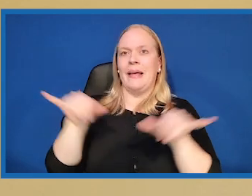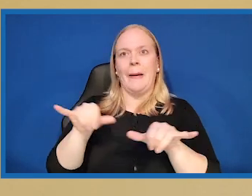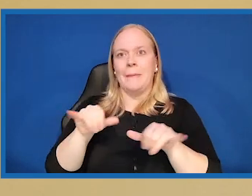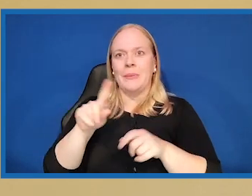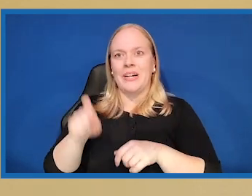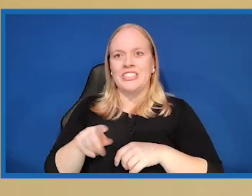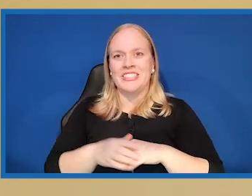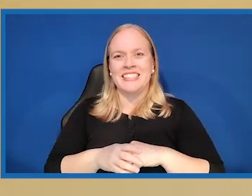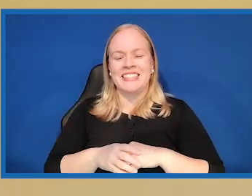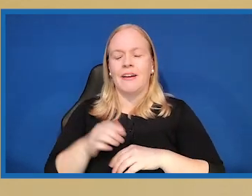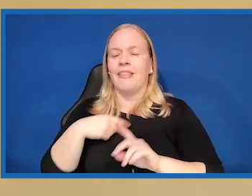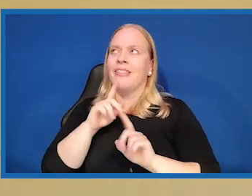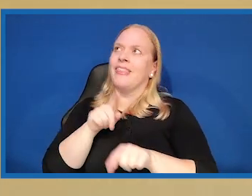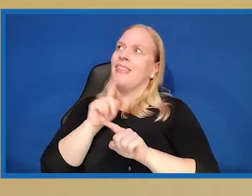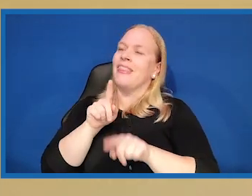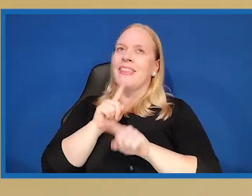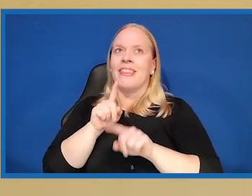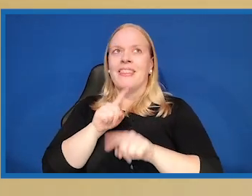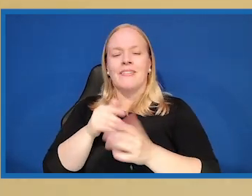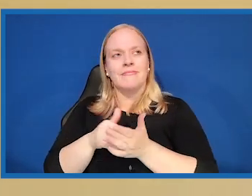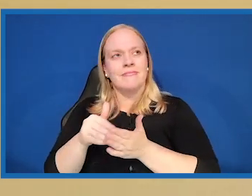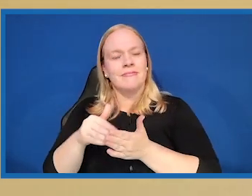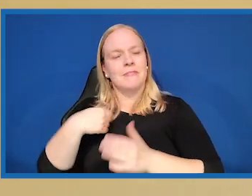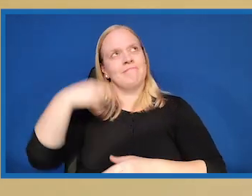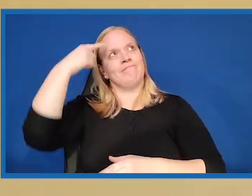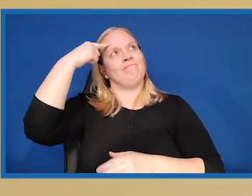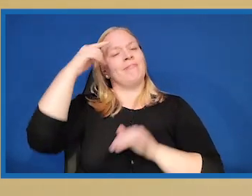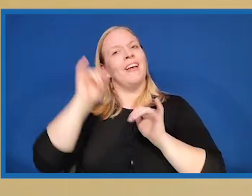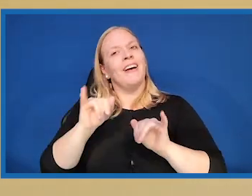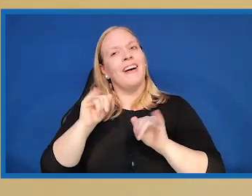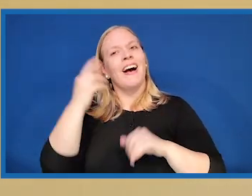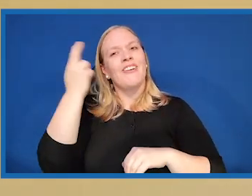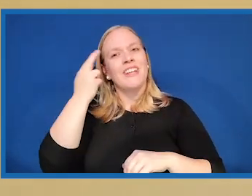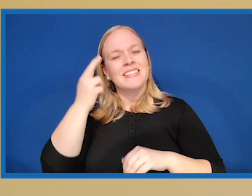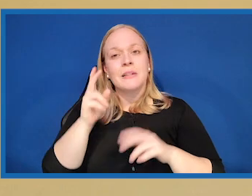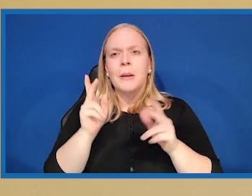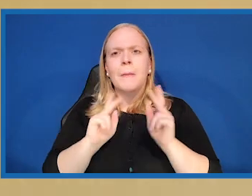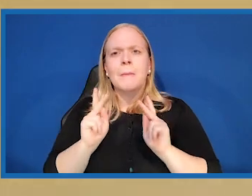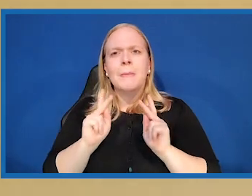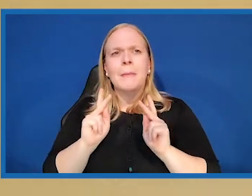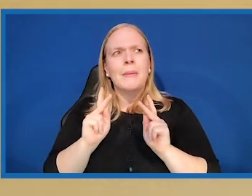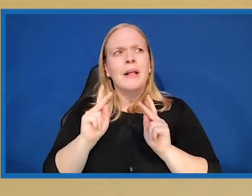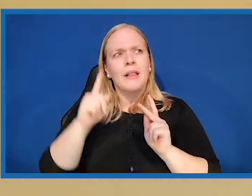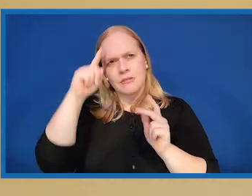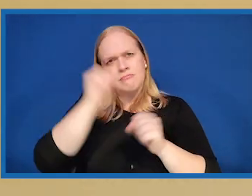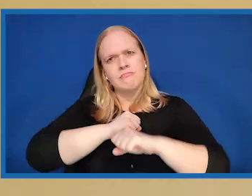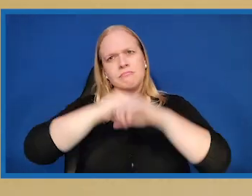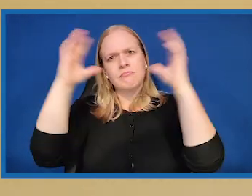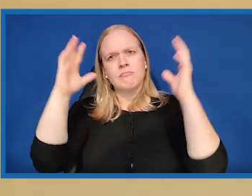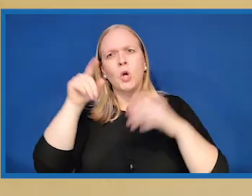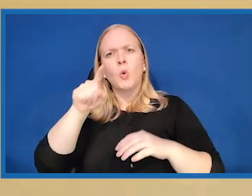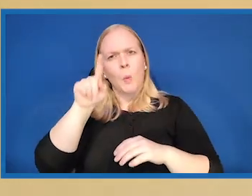THAT QUESTION ALL THE TIME I REALIZE THAT IT'S BECAUSE PEOPLE HAVE IN MIND THE FACT THAT WE'RE LOOKING AT A SINGLE POINT, SO IF YOU'RE LOOKING AT A SINGLE